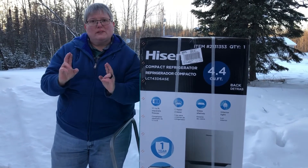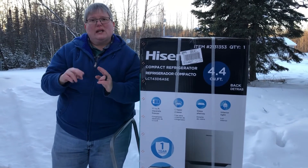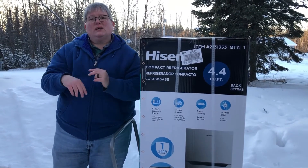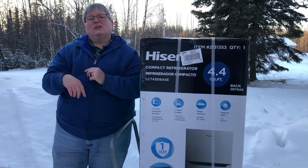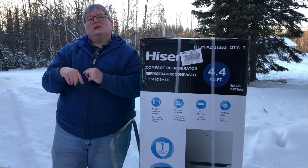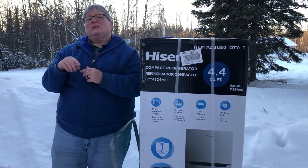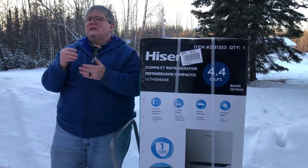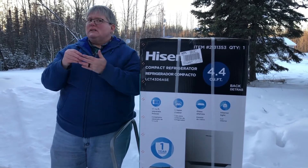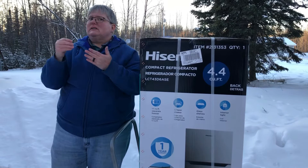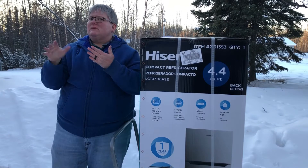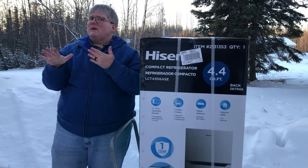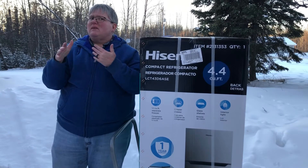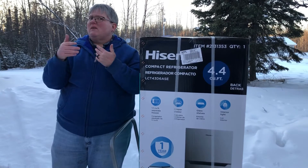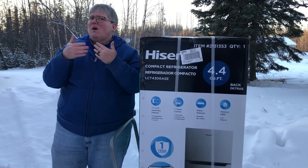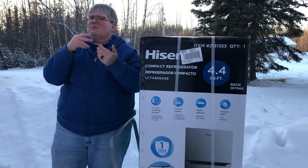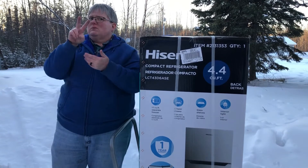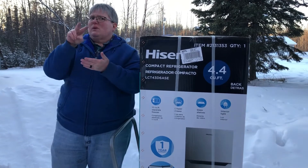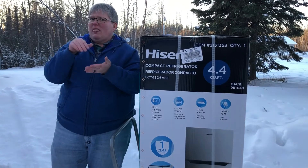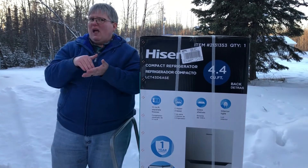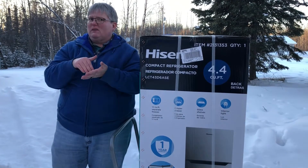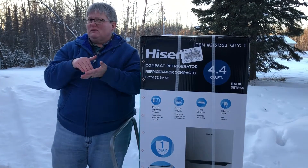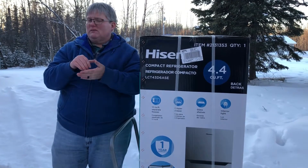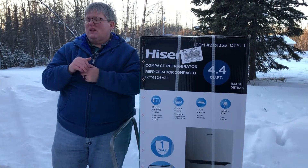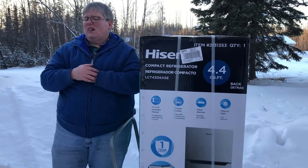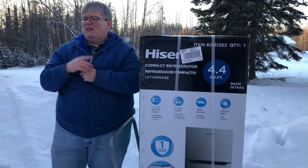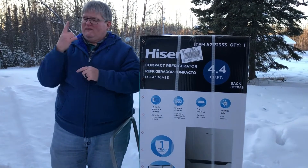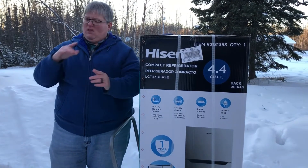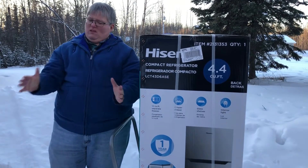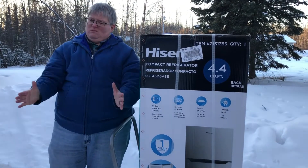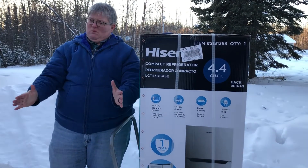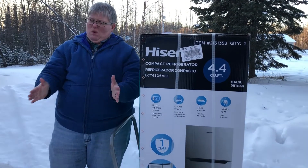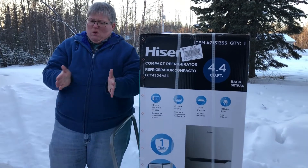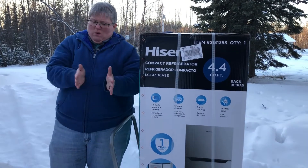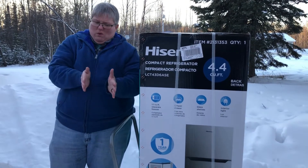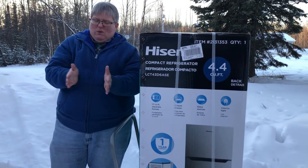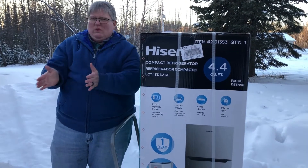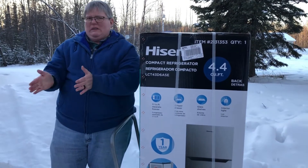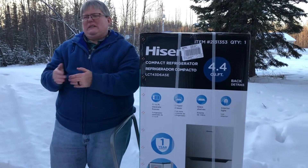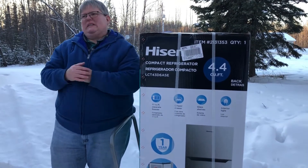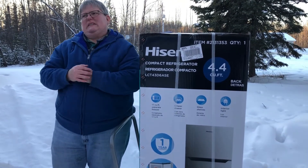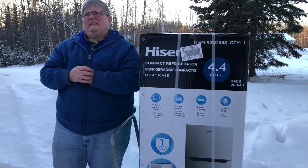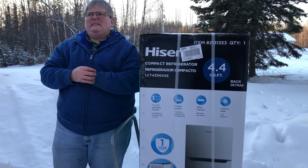deep it has a refrigerator and freezer and that cost almost $2,000 for just a small little area.